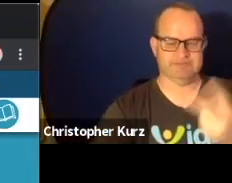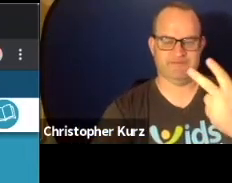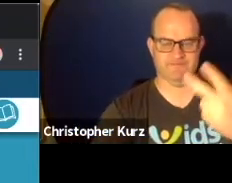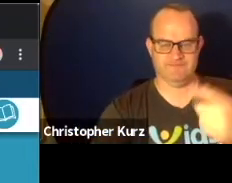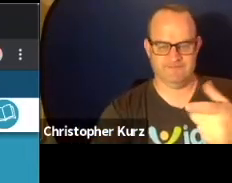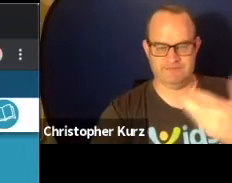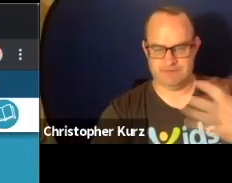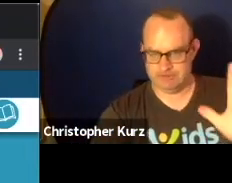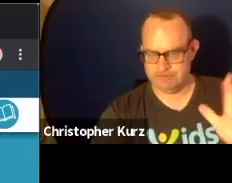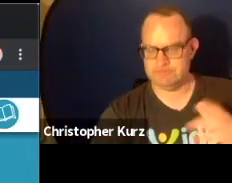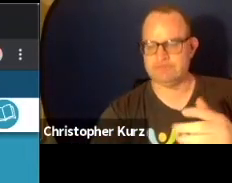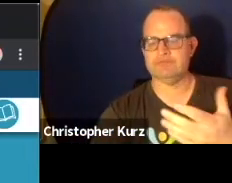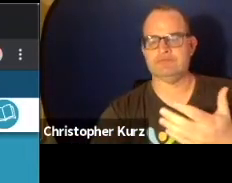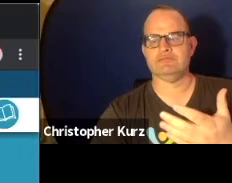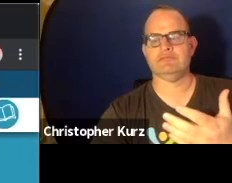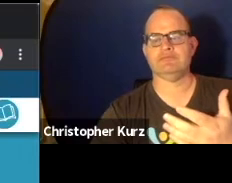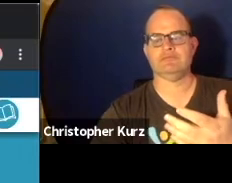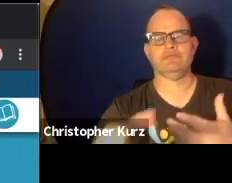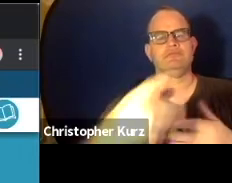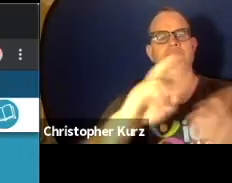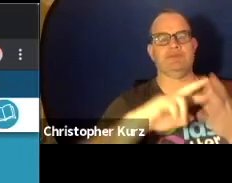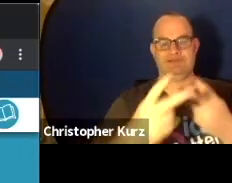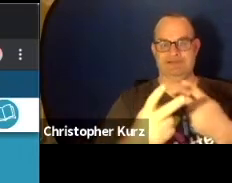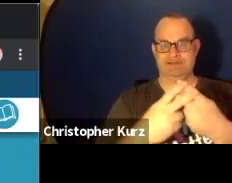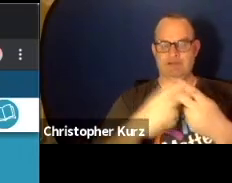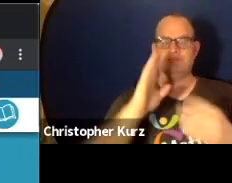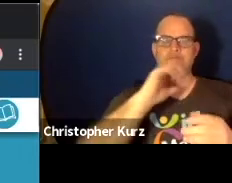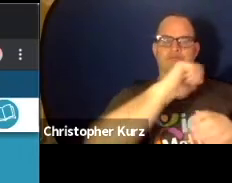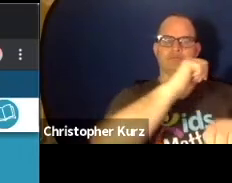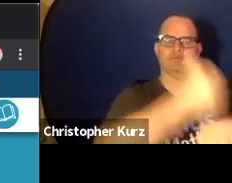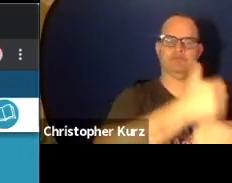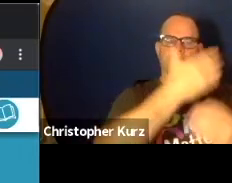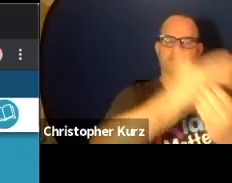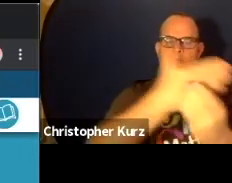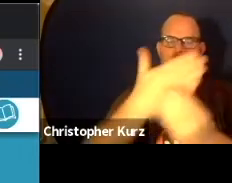along the way otherwise you'll have to start again.